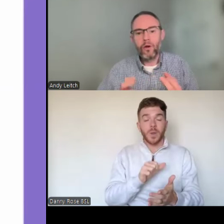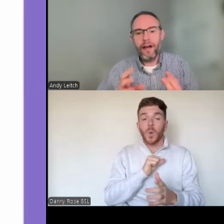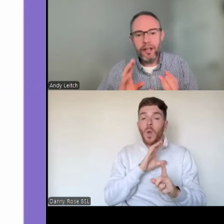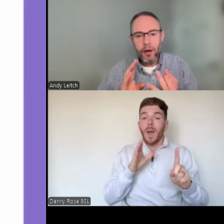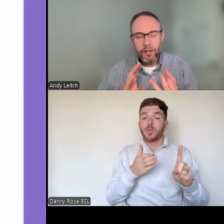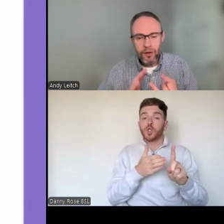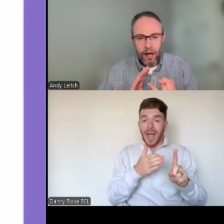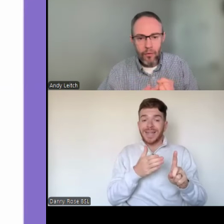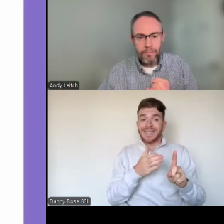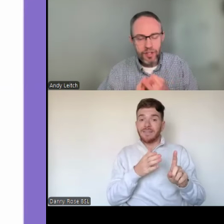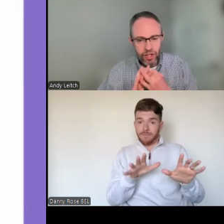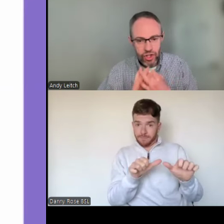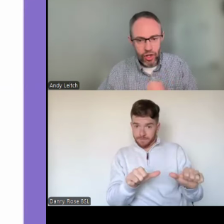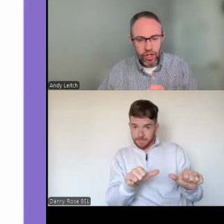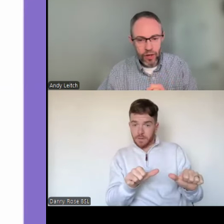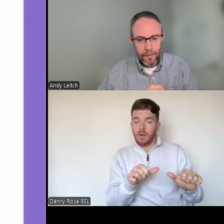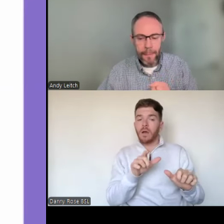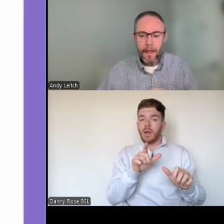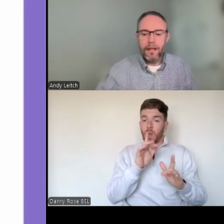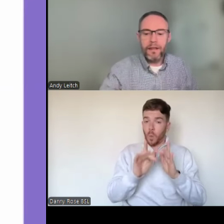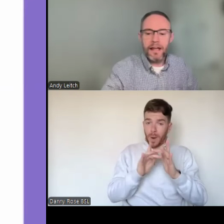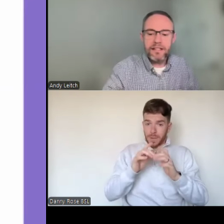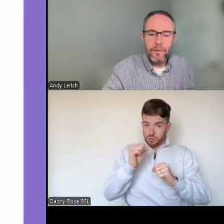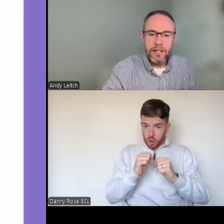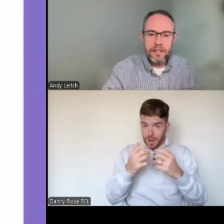We've had a go at doing our website structure.